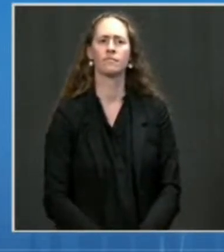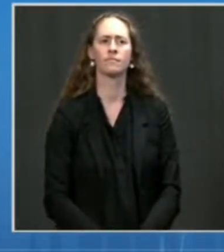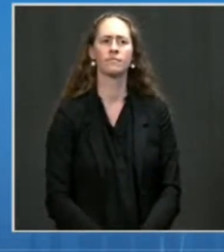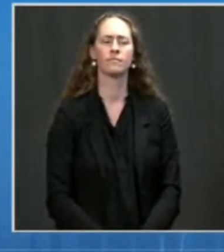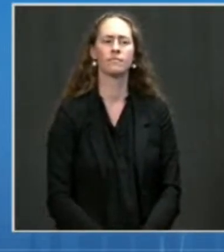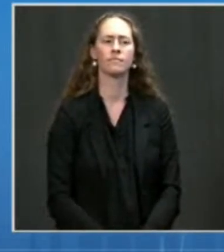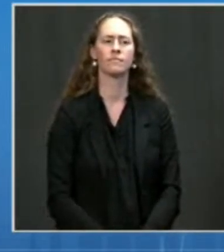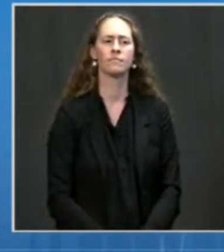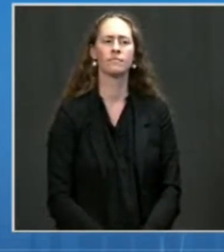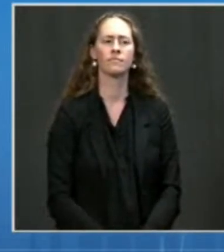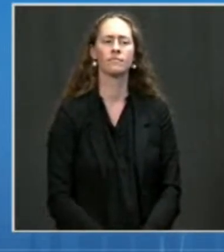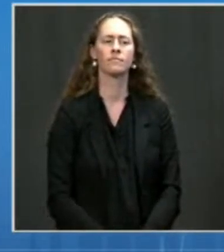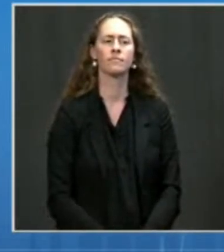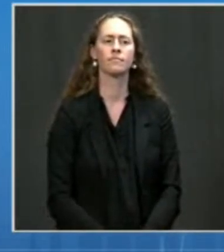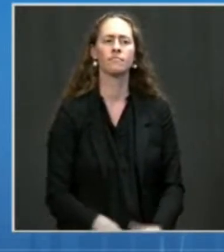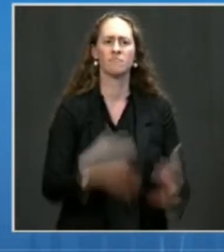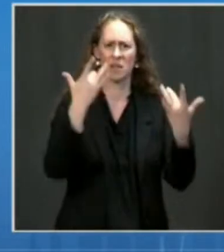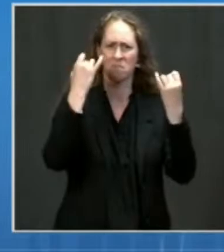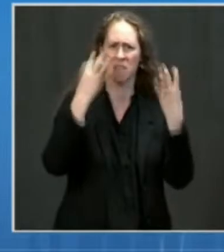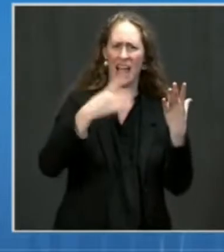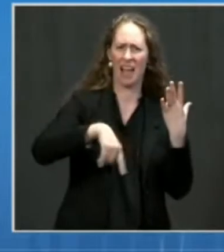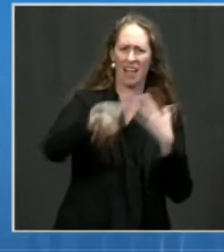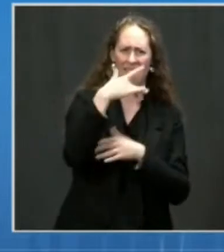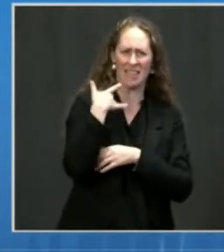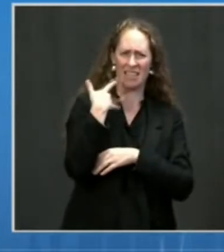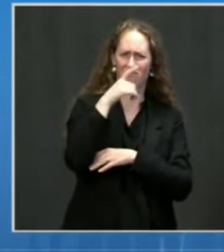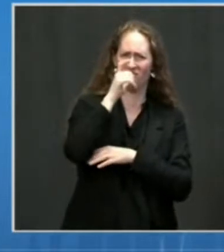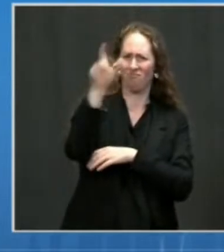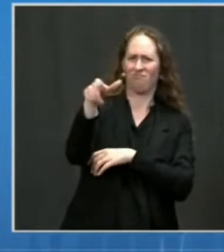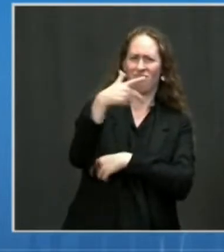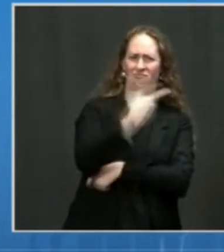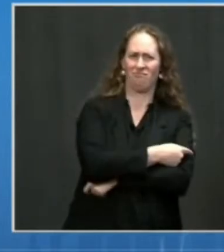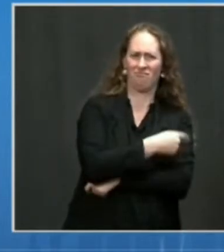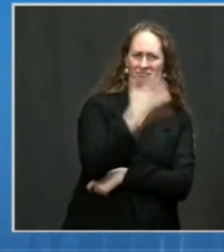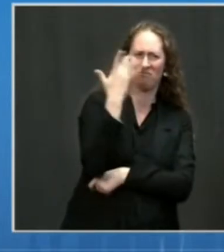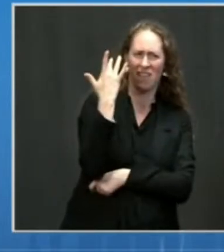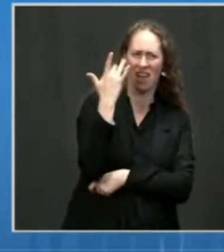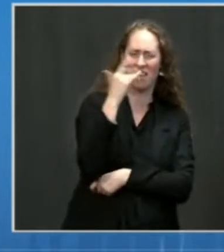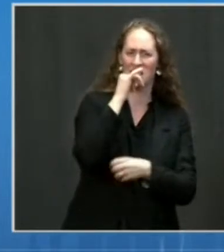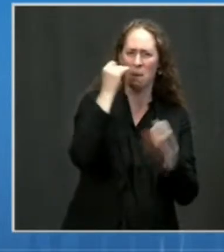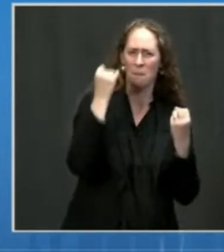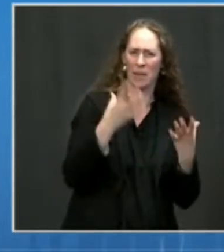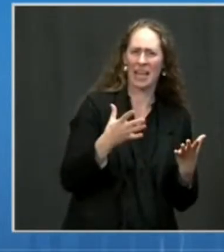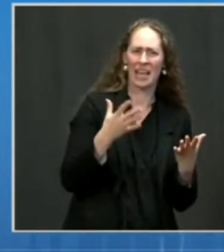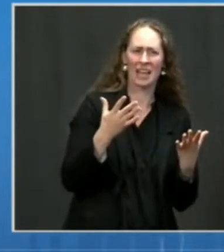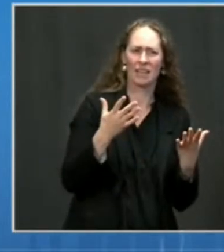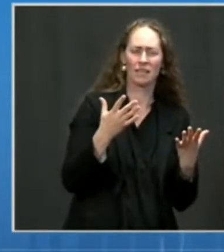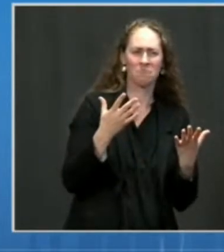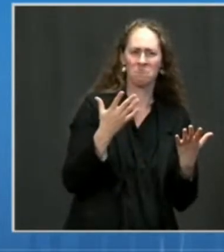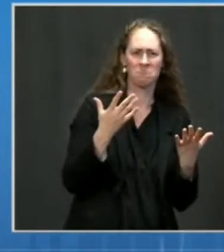OFFER, THAT'S SOMETHING THAT I HEARD A LOT OF PEOPLE POINT TO AS A REASON THEY DON'T NEED TO BE VACCINATED.